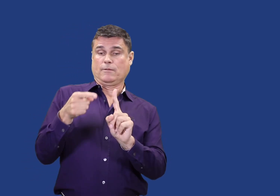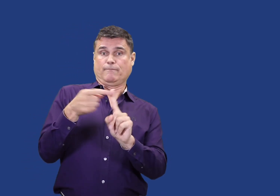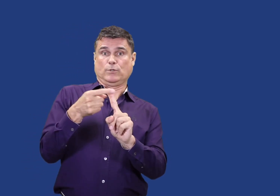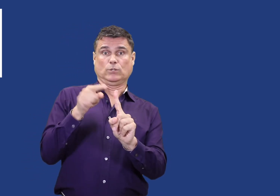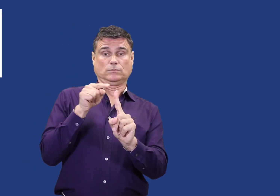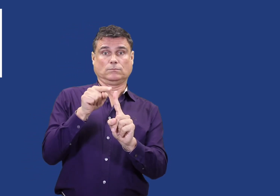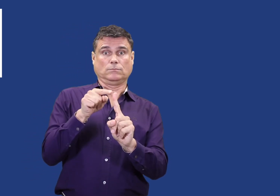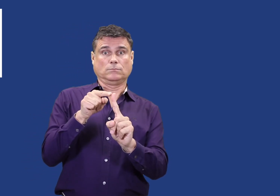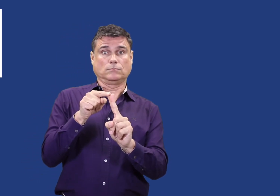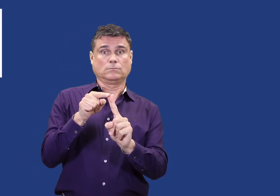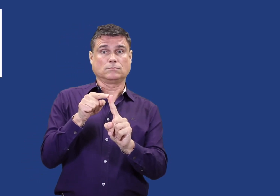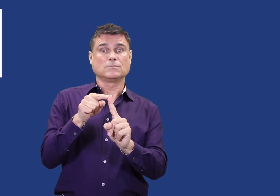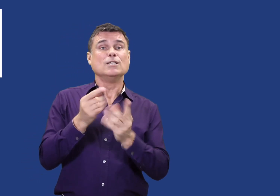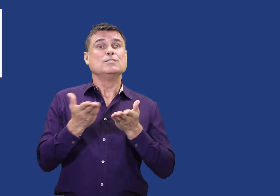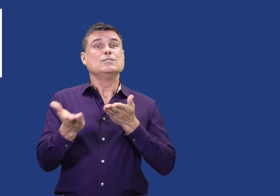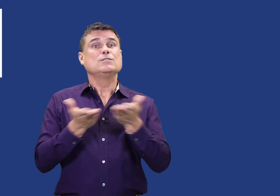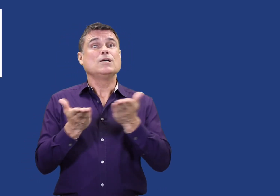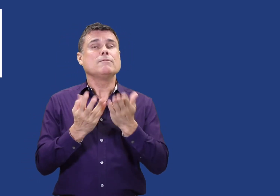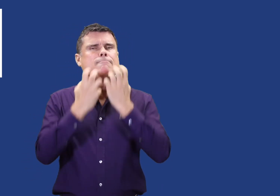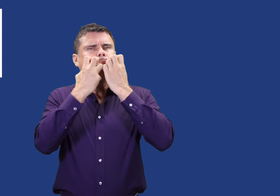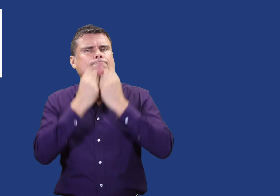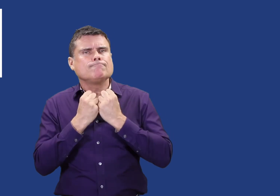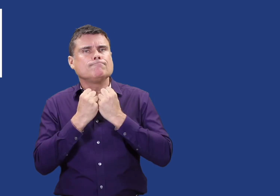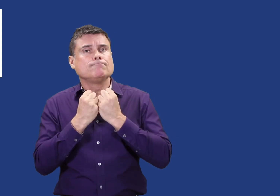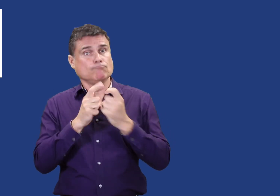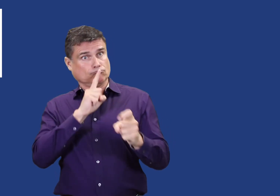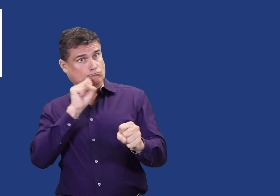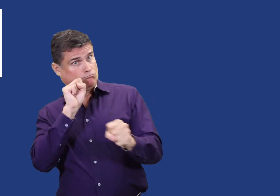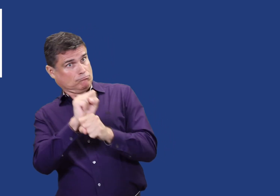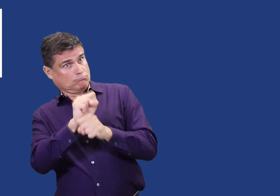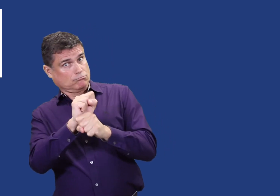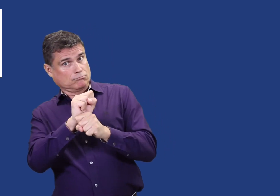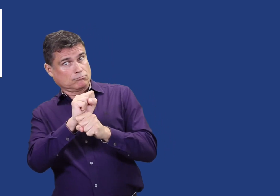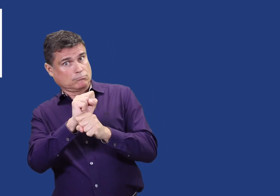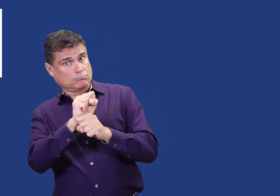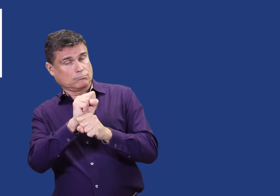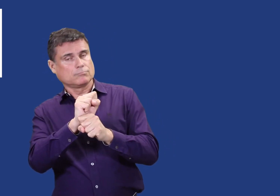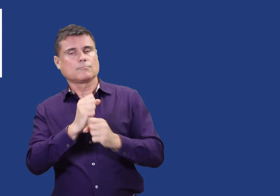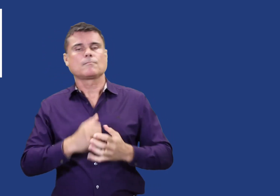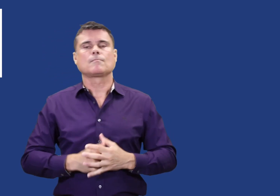1. VALIDITY OF SERVICE VALUES